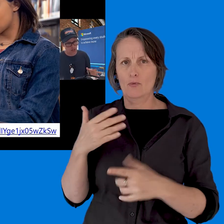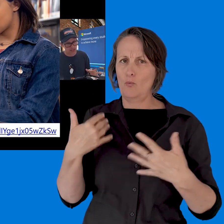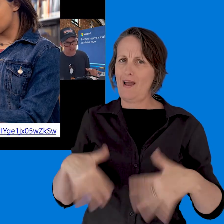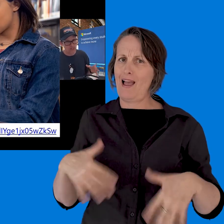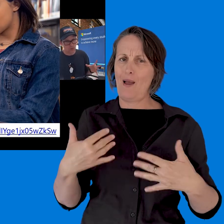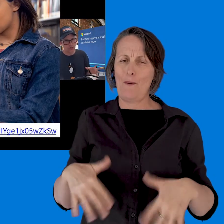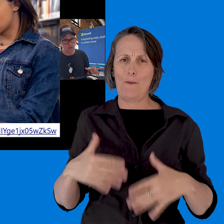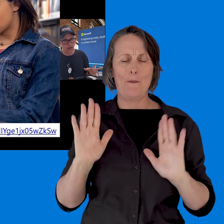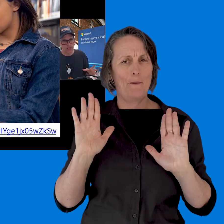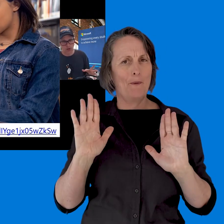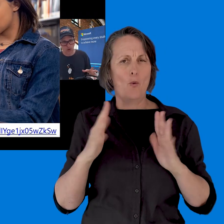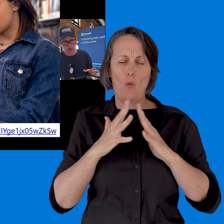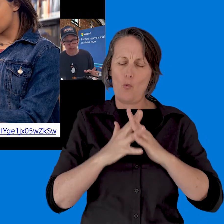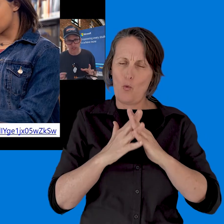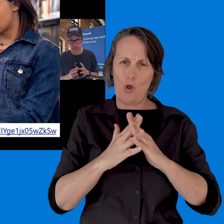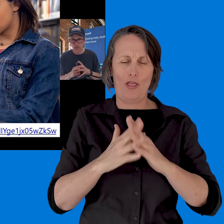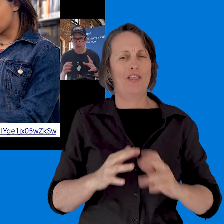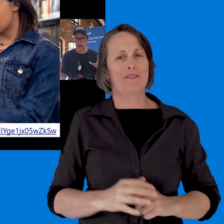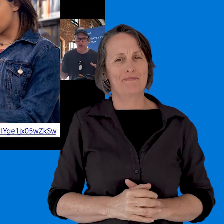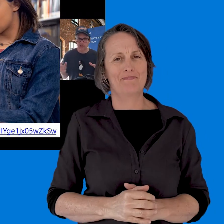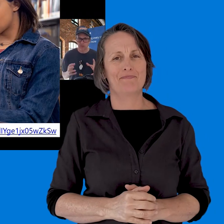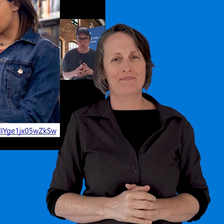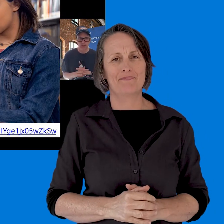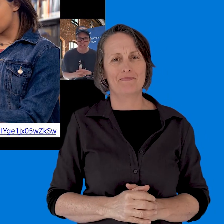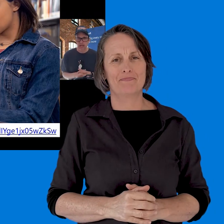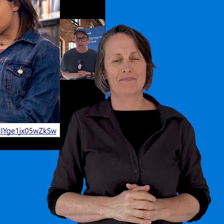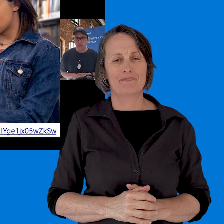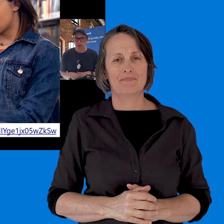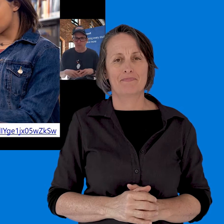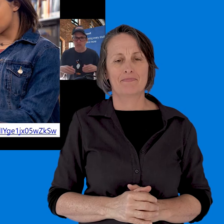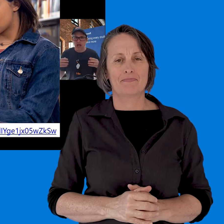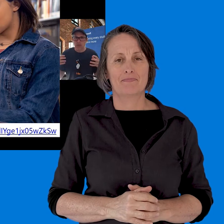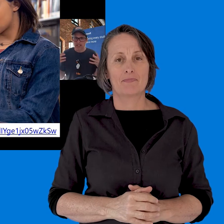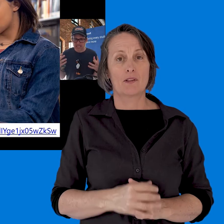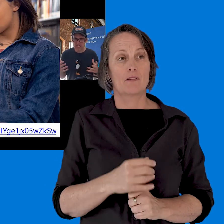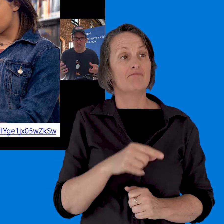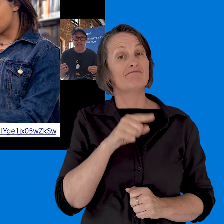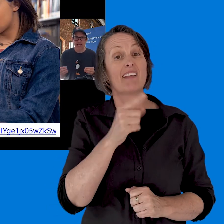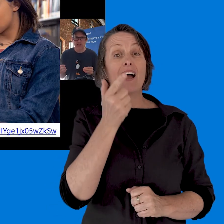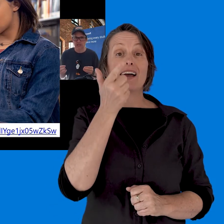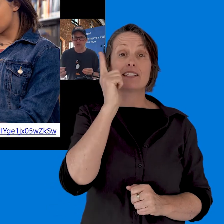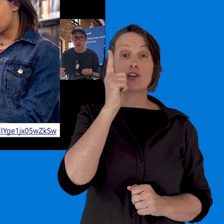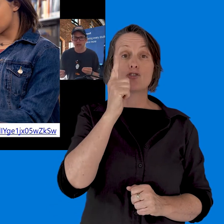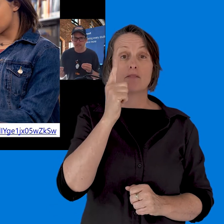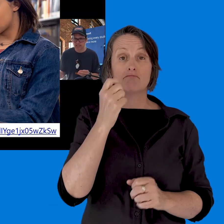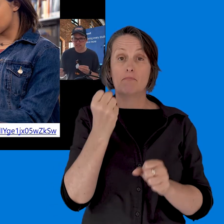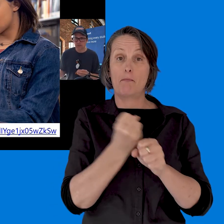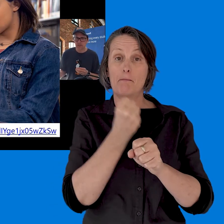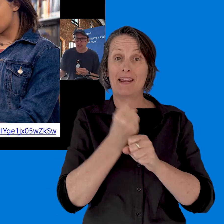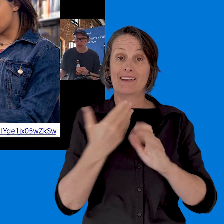slides are just worth the waiting gold. Right. 'Cause, you can go back and explore these. But a teacher has actually built an accessibility